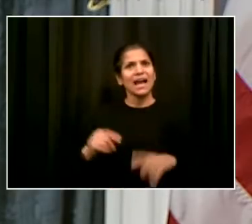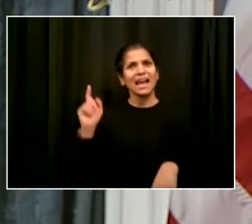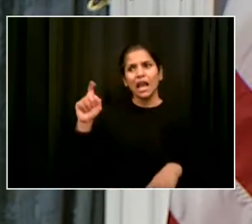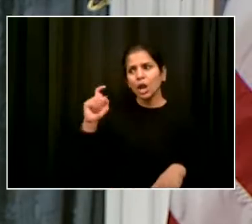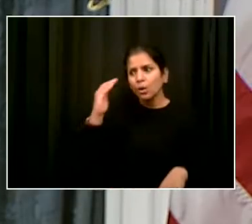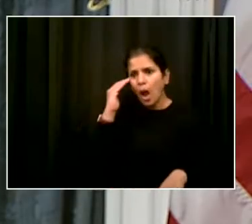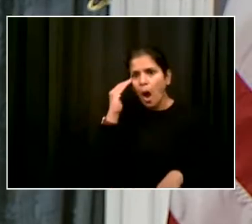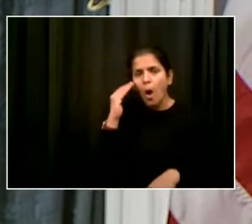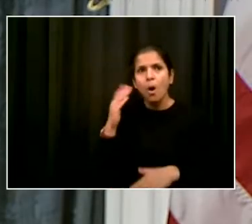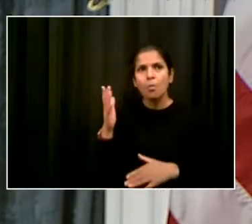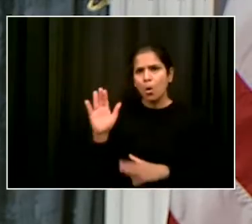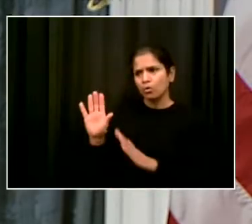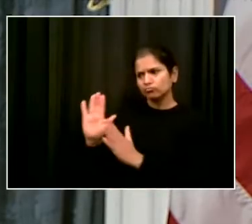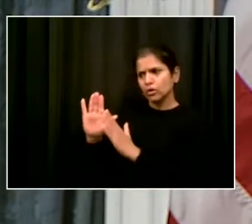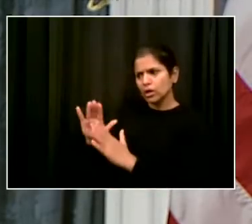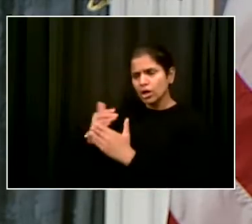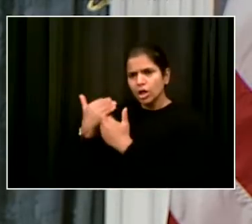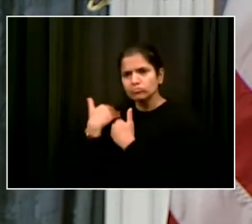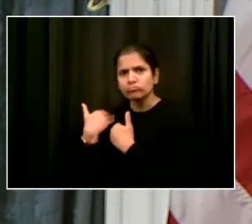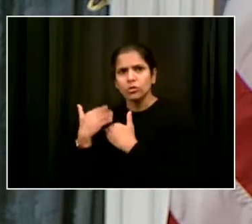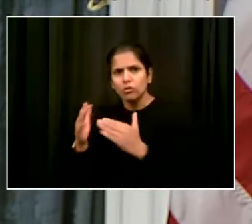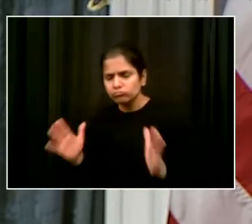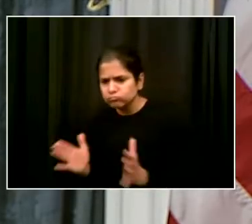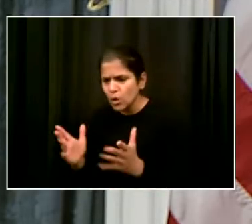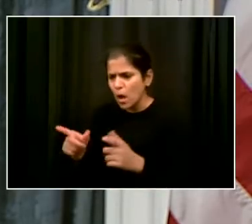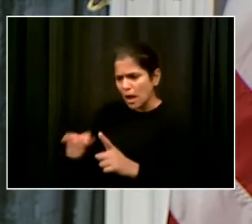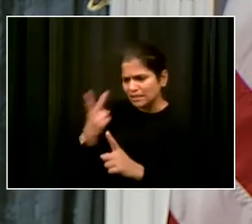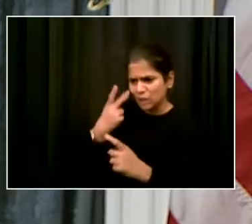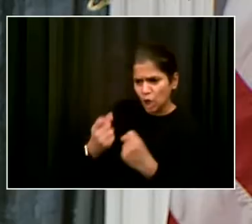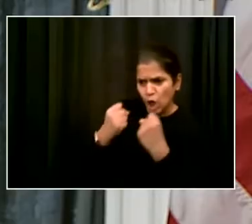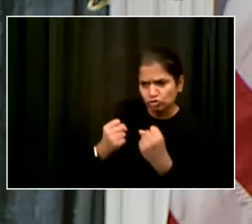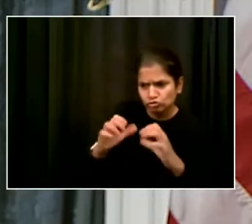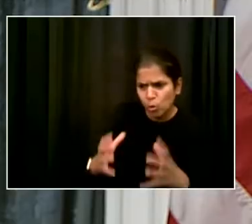CHILDREN ARE. AND THE TEACHER NEEDS TO HAVE REAL INFORMATION ABOUT WHAT SKSKLLIS S ATHT T EH